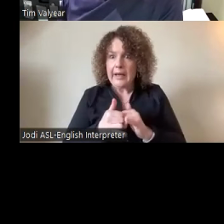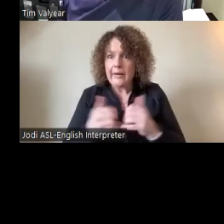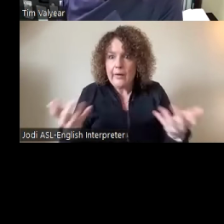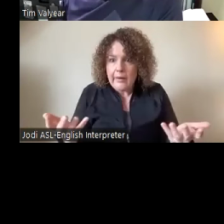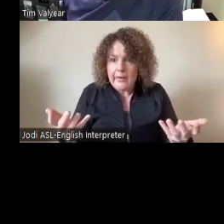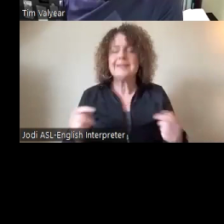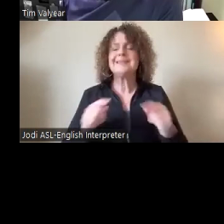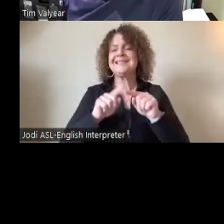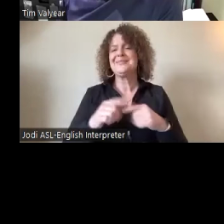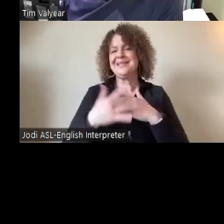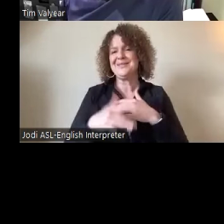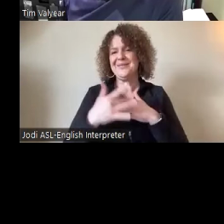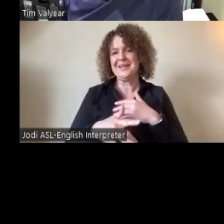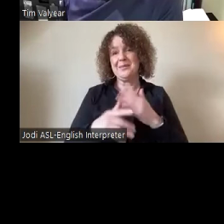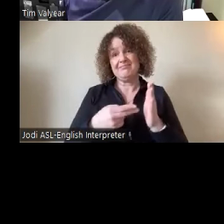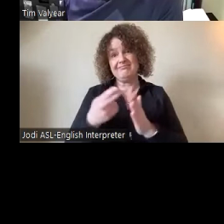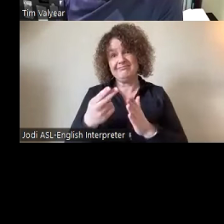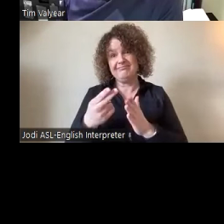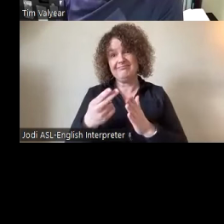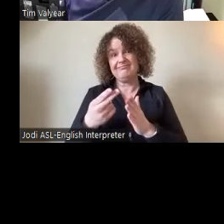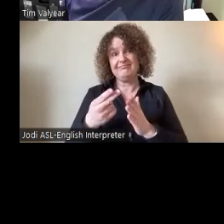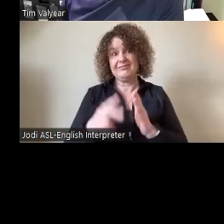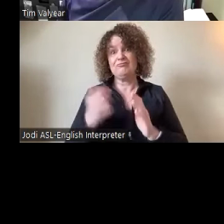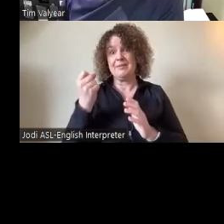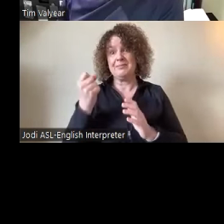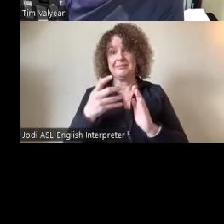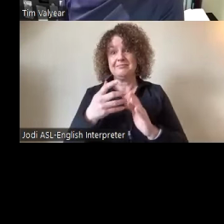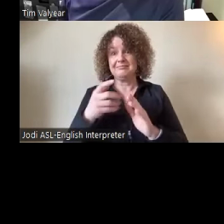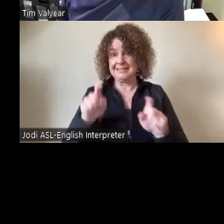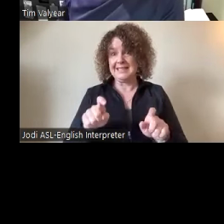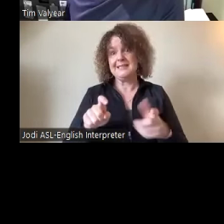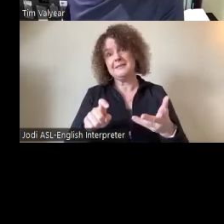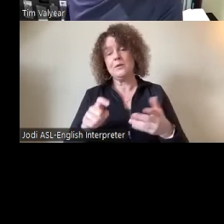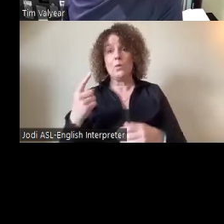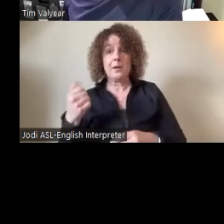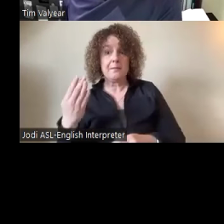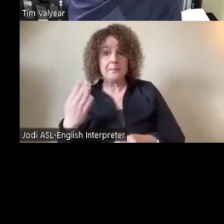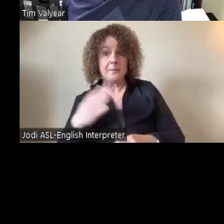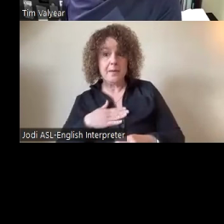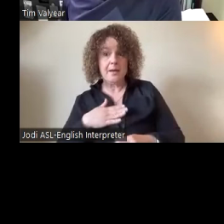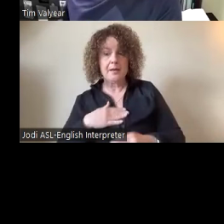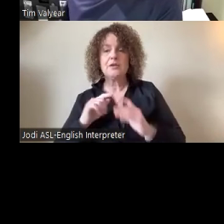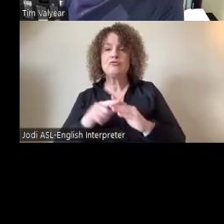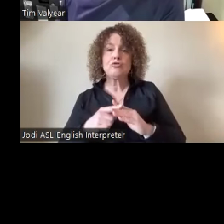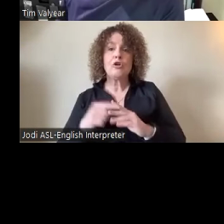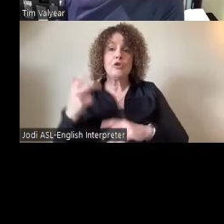health. Rapid antigen testing. There was questions around the testing and when and how. It depends on the